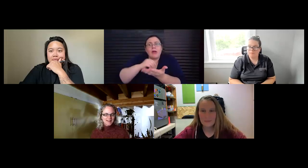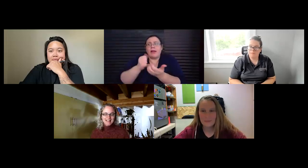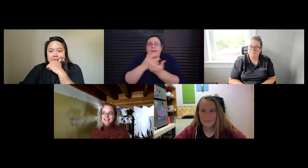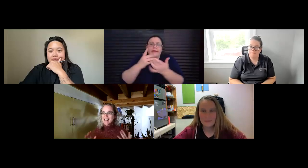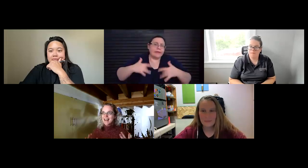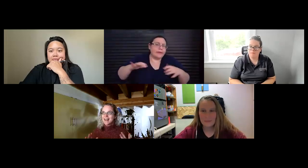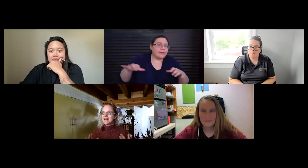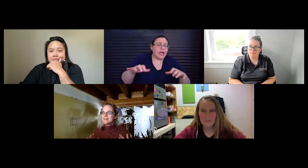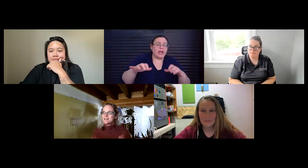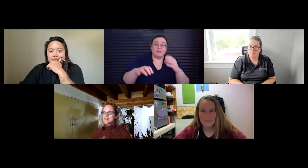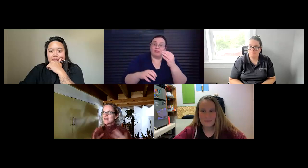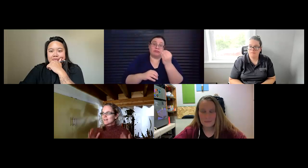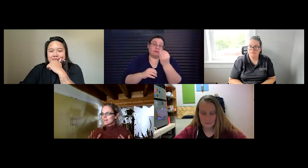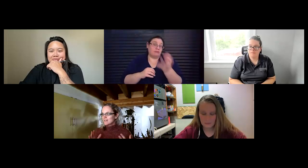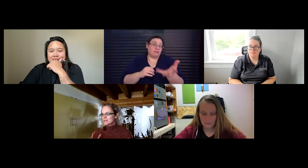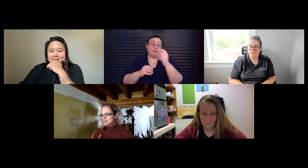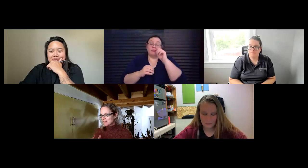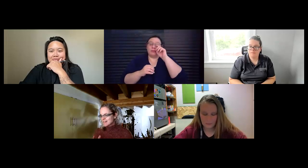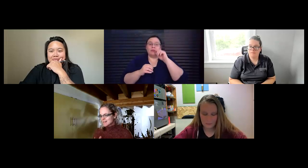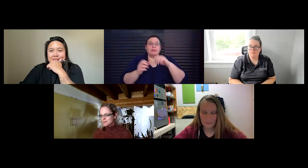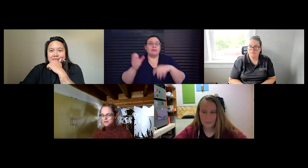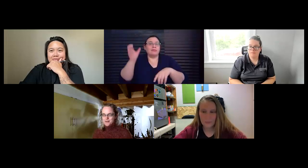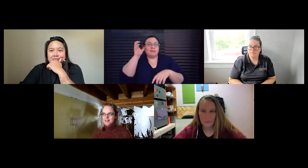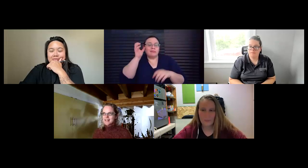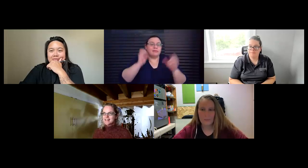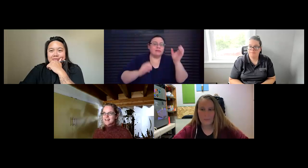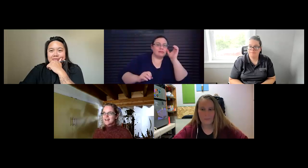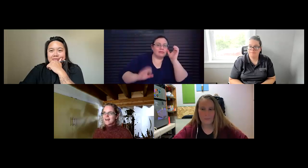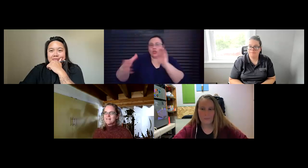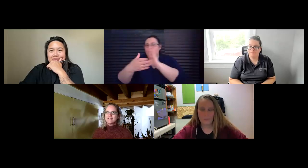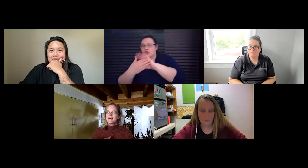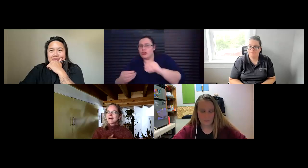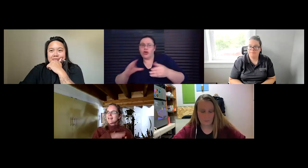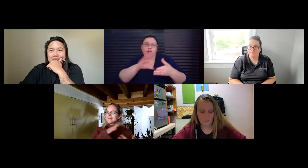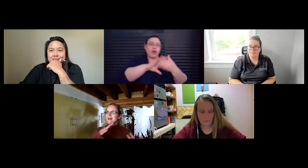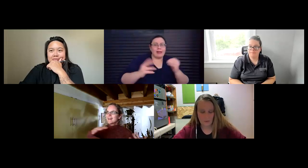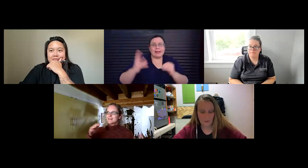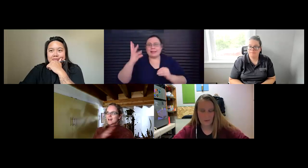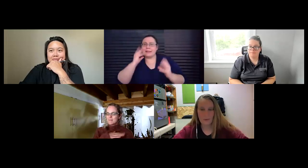I've got to say just hearing your experiences and your stories I felt like the entire time